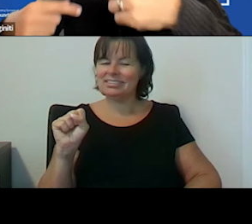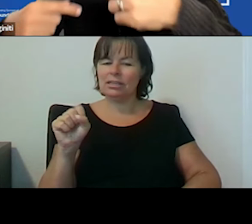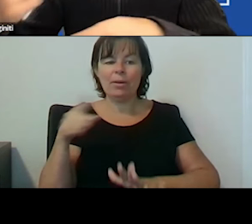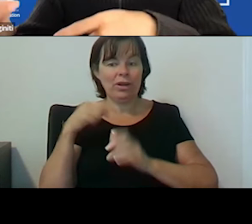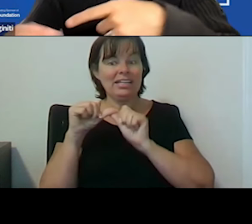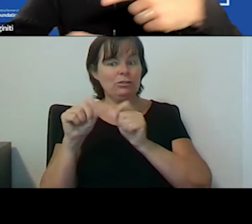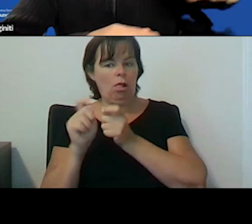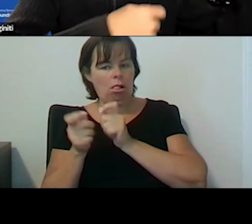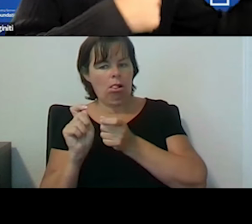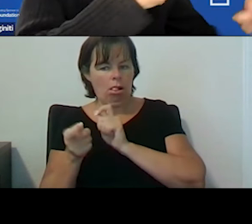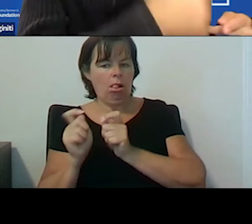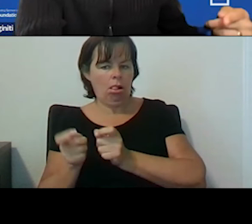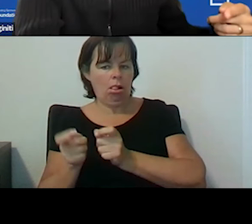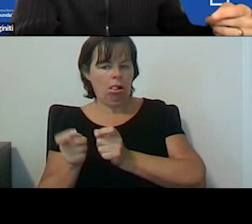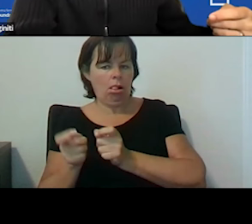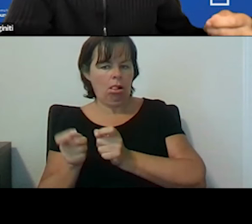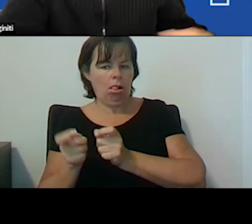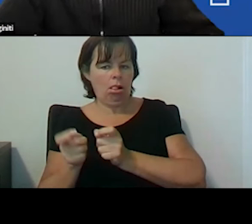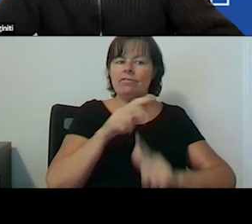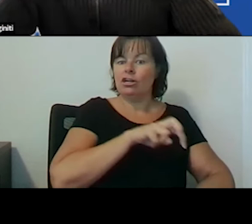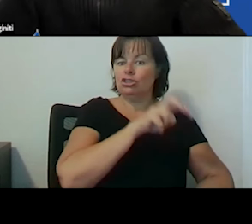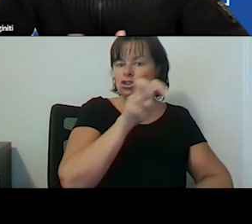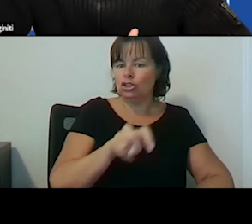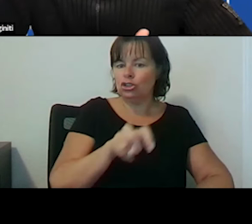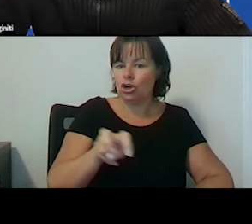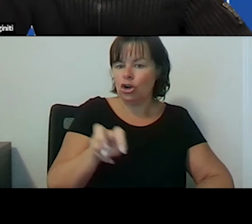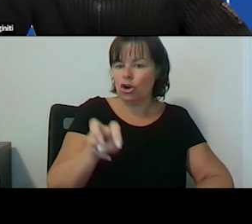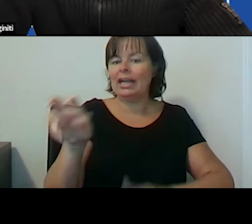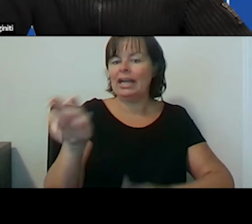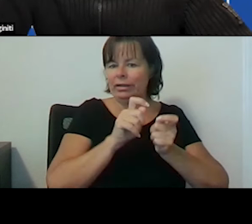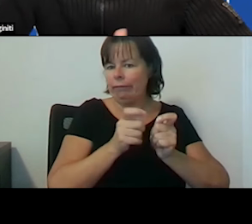refining them then we find their journey maps as well again this is like I've done a lot of